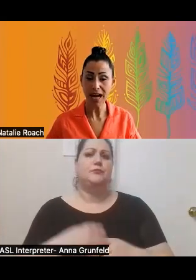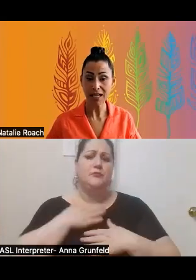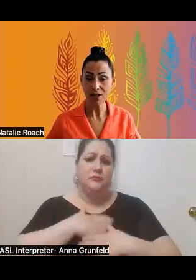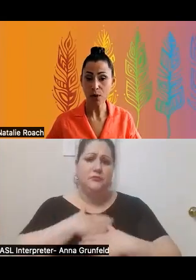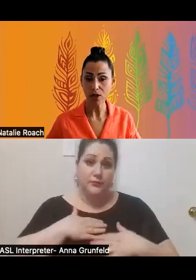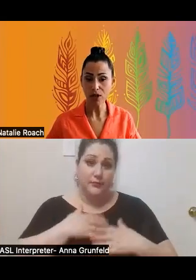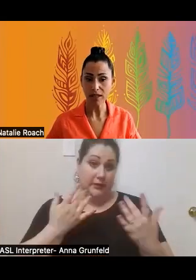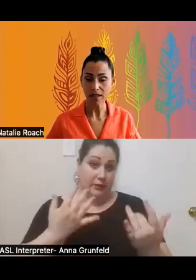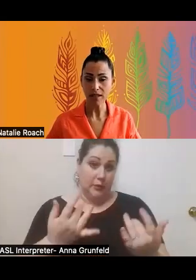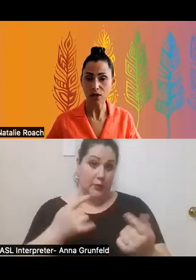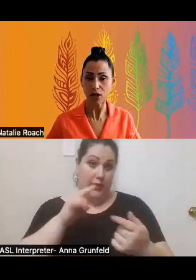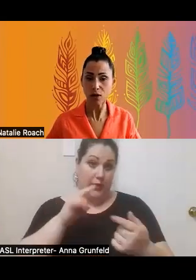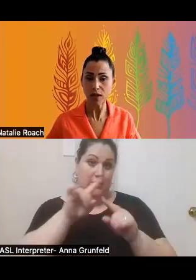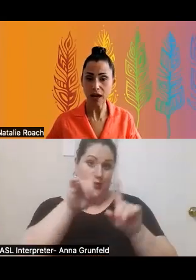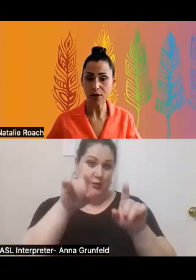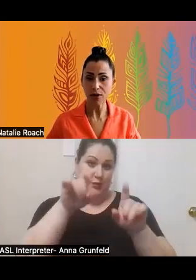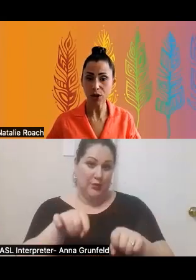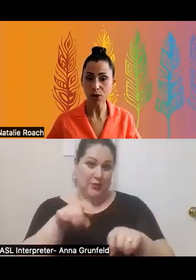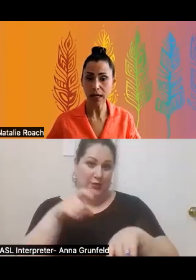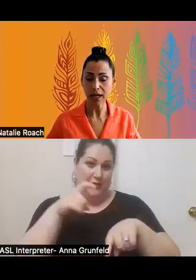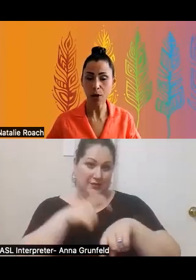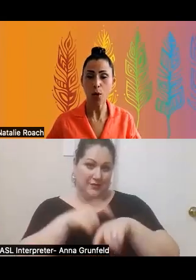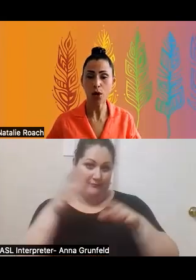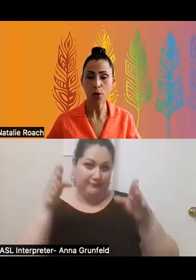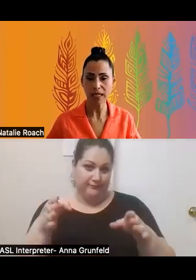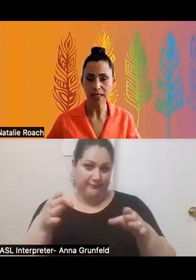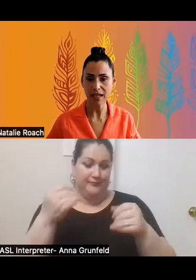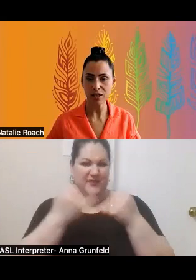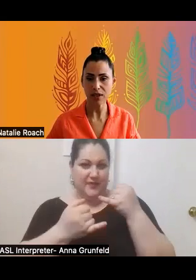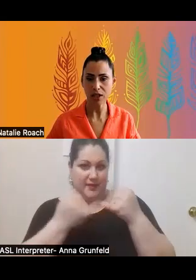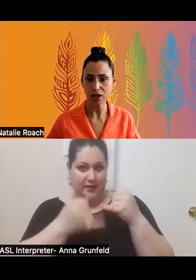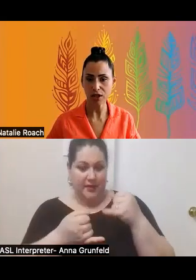to ask questions using either the Q&A or raise hand feature.